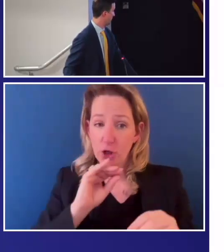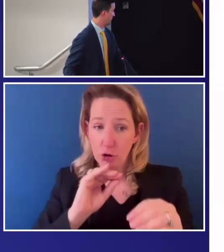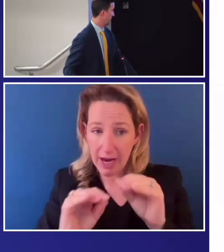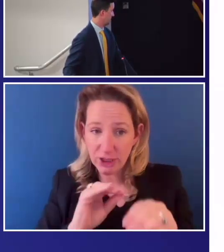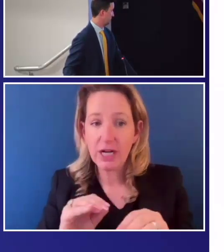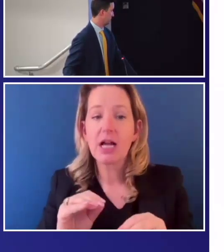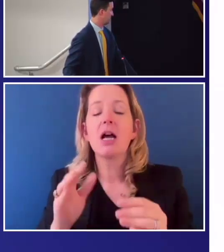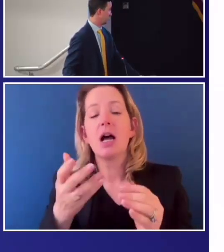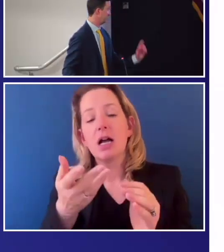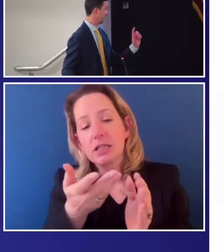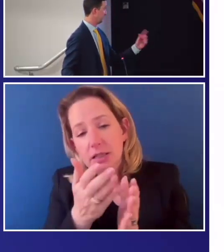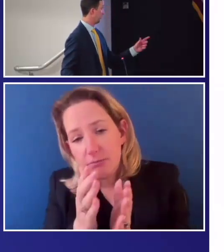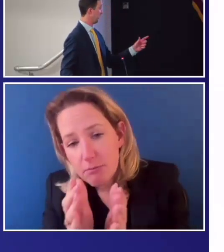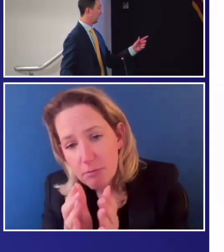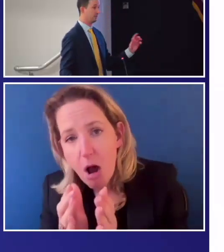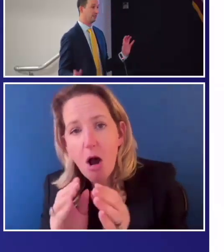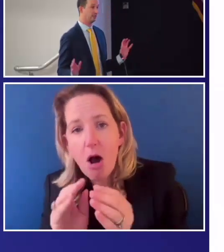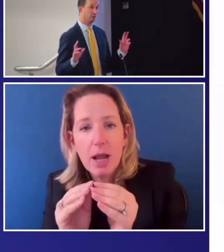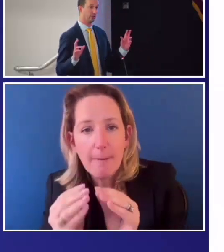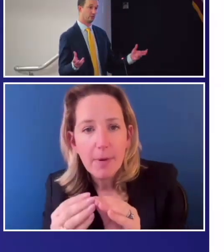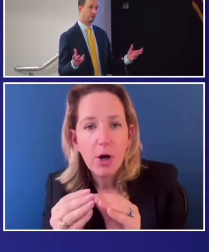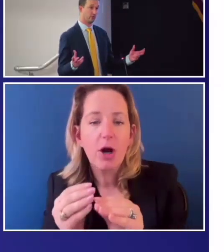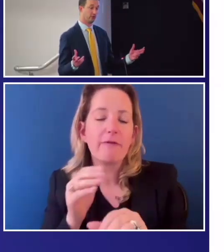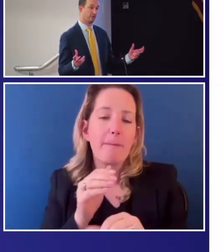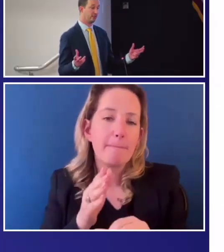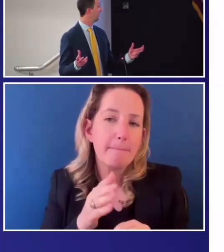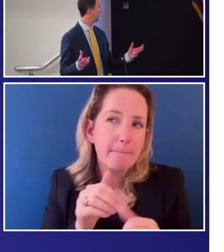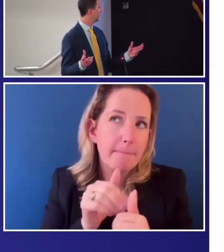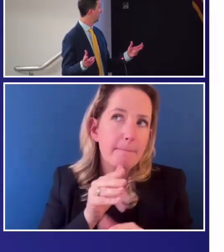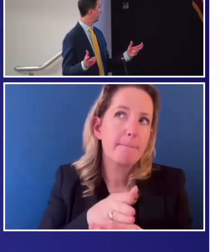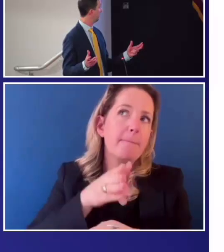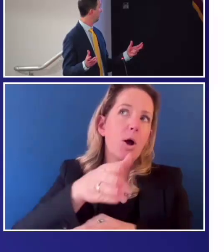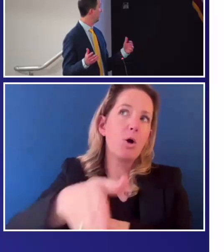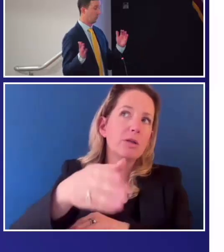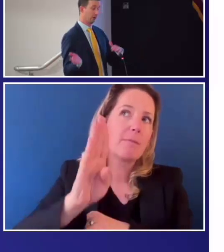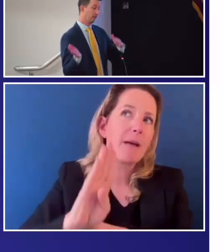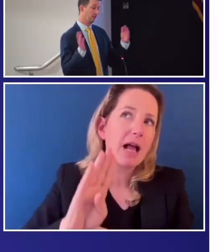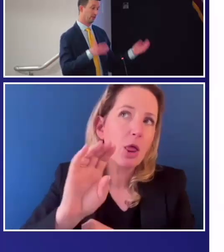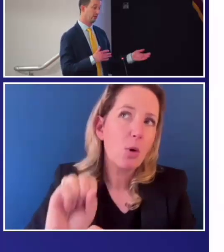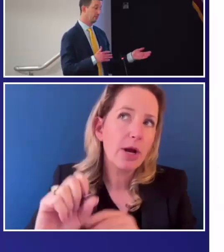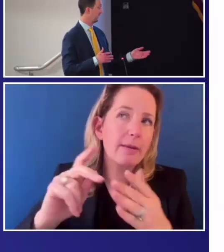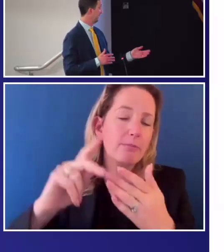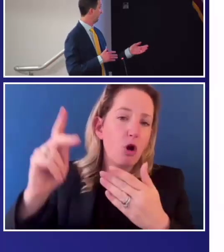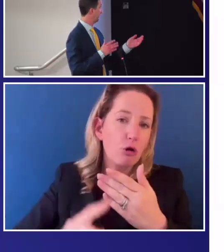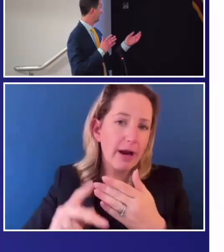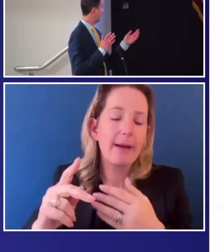of post-baccalaureate certificate programs in the original version of the data that we posted, were inadvertently being counted as